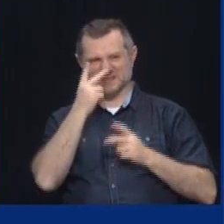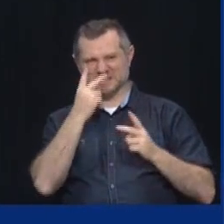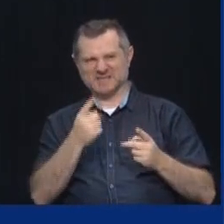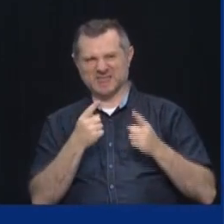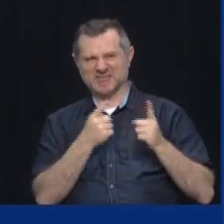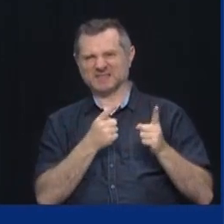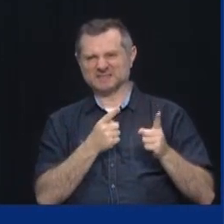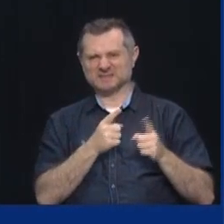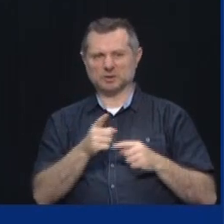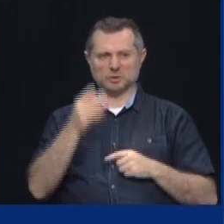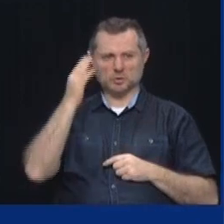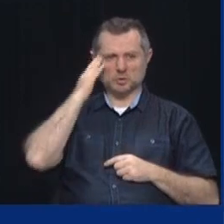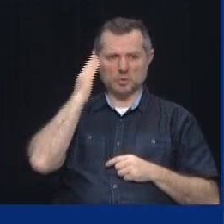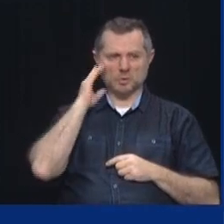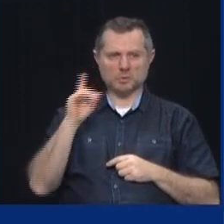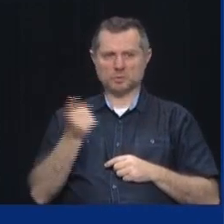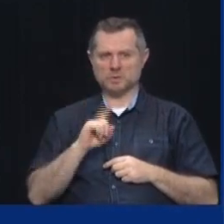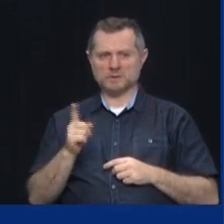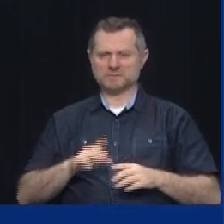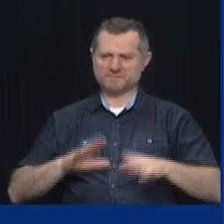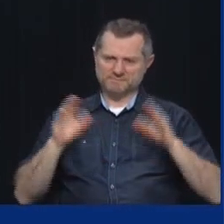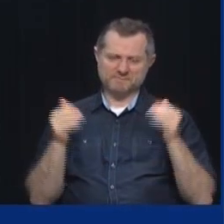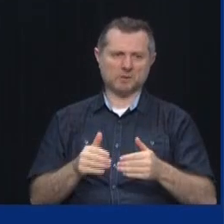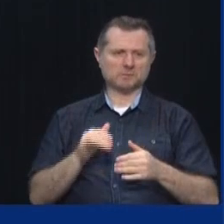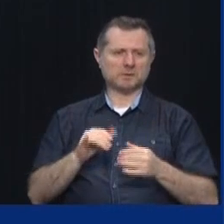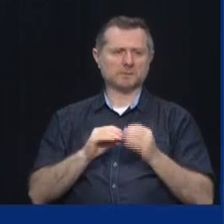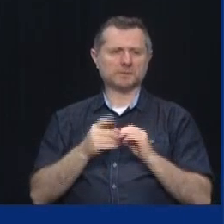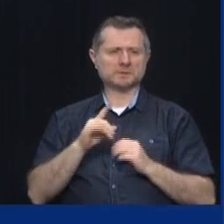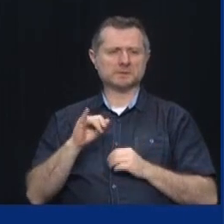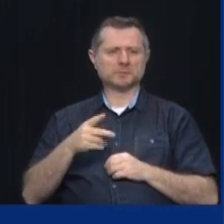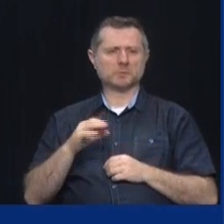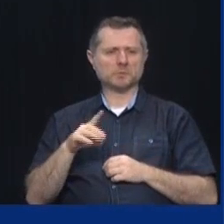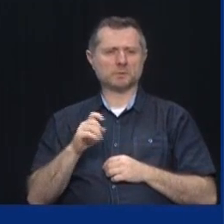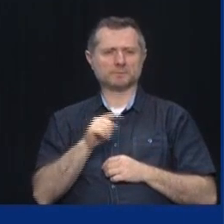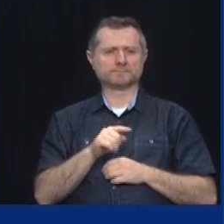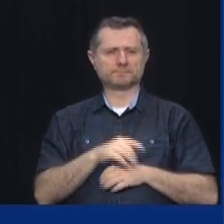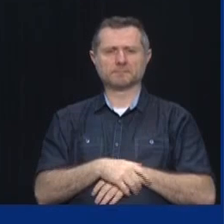TARGET TO GET THE VACCINATION RATE UP. WE ARE GOING TO POST THIS SO ALL